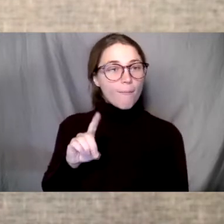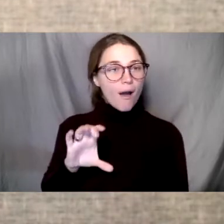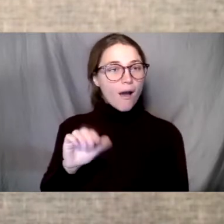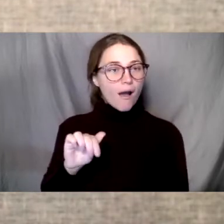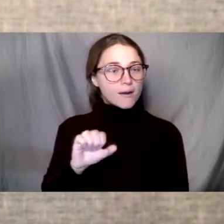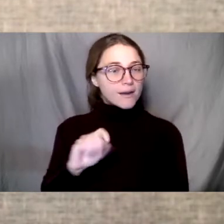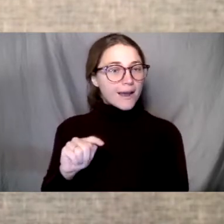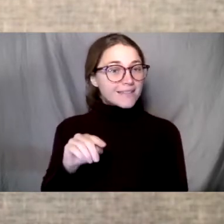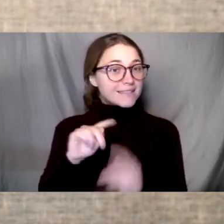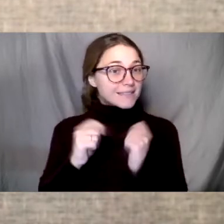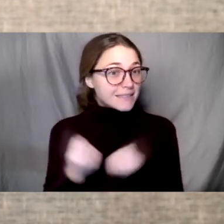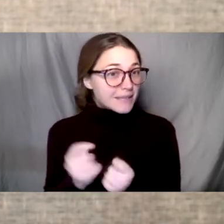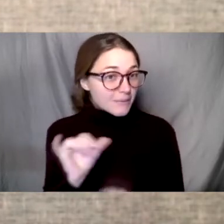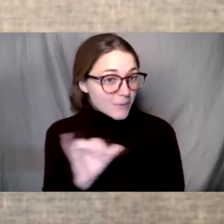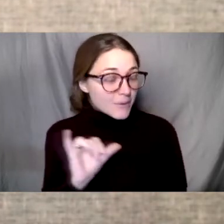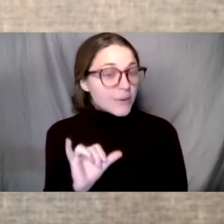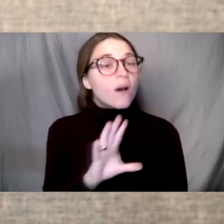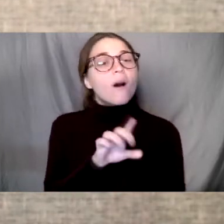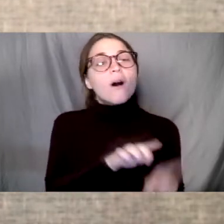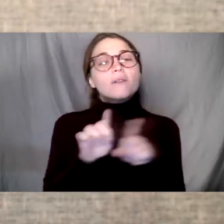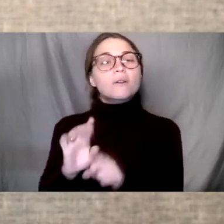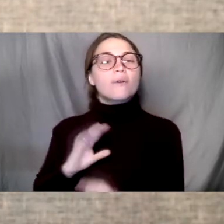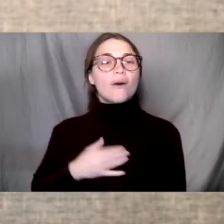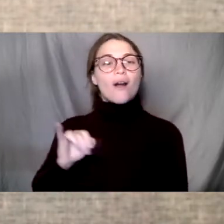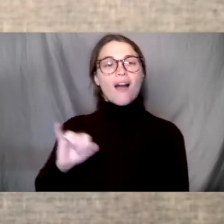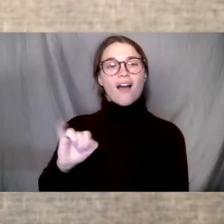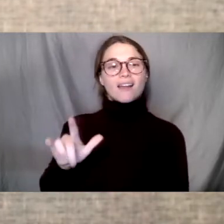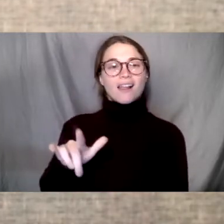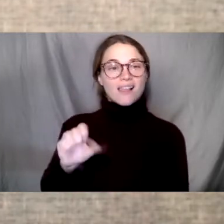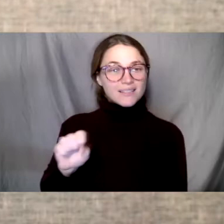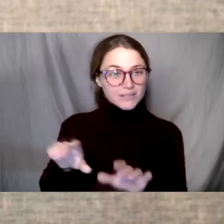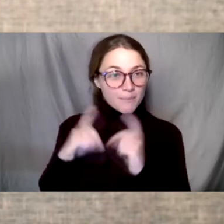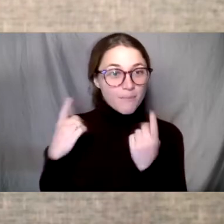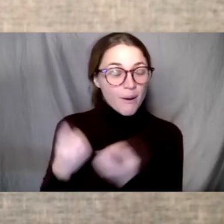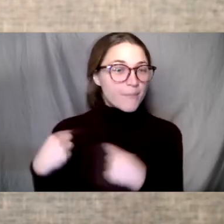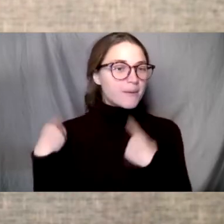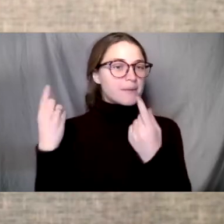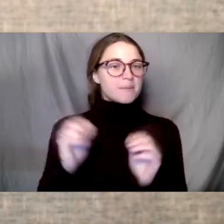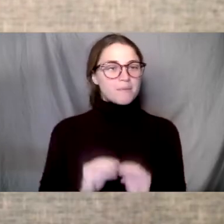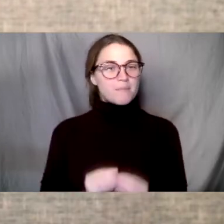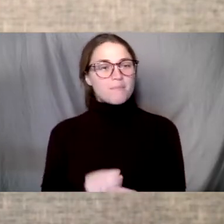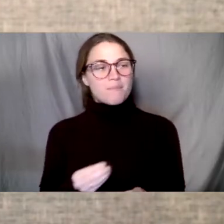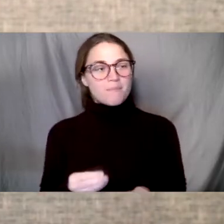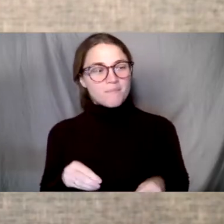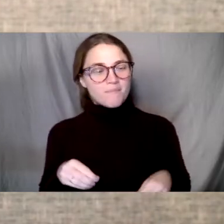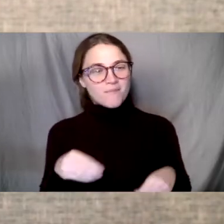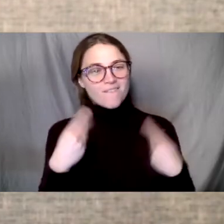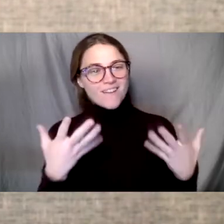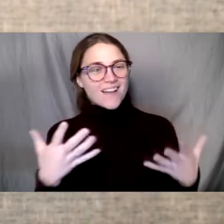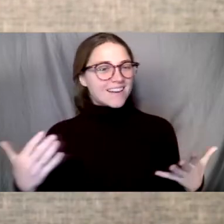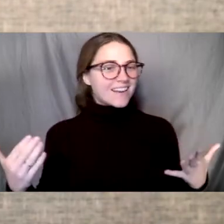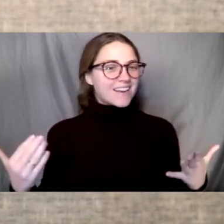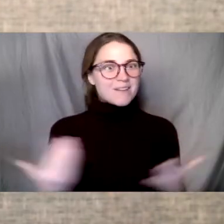and our ils department where families are finally getting a first hand chance to see how capable